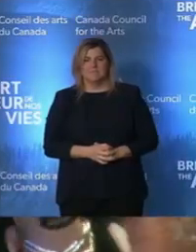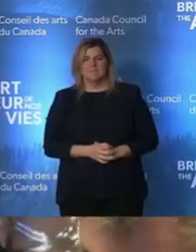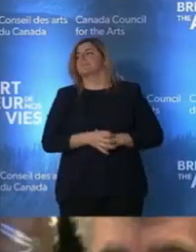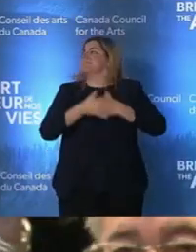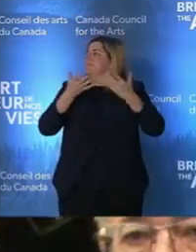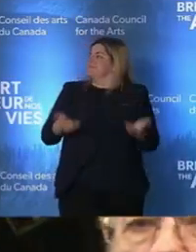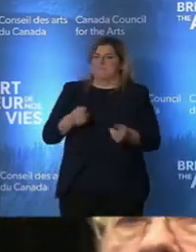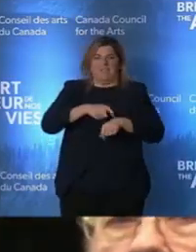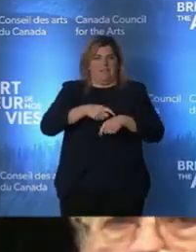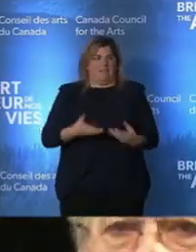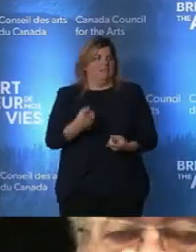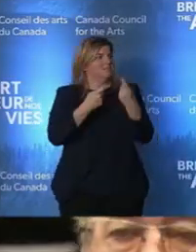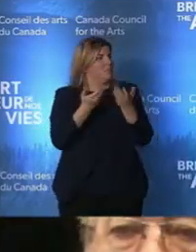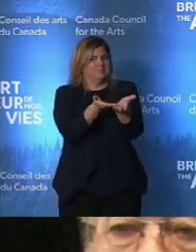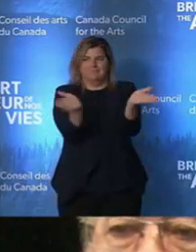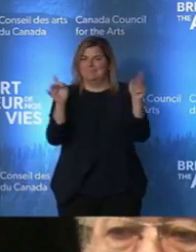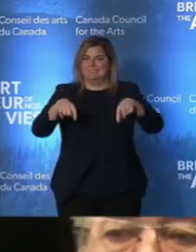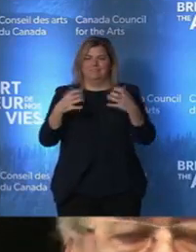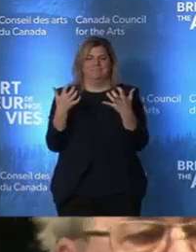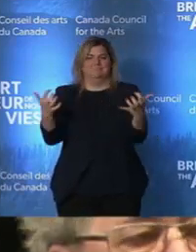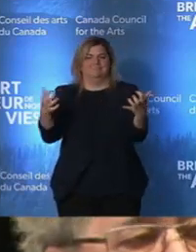I would like to remind everyone we can't